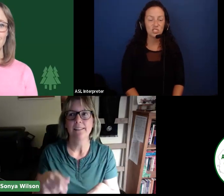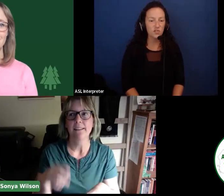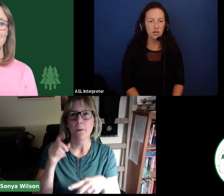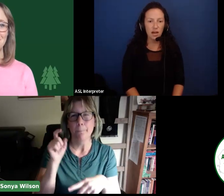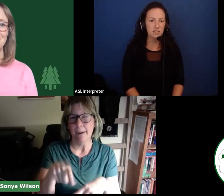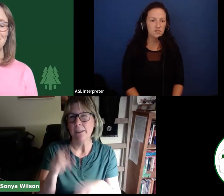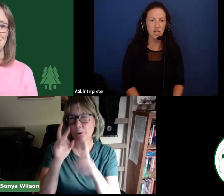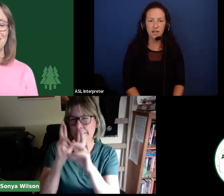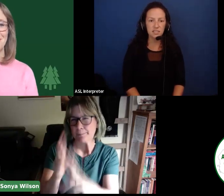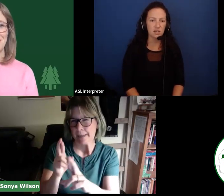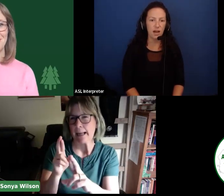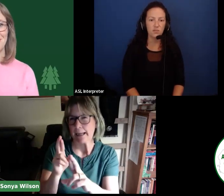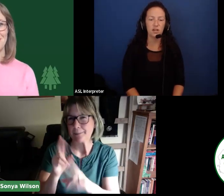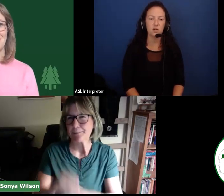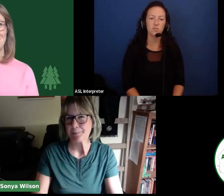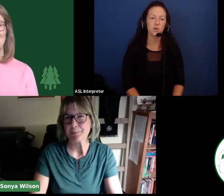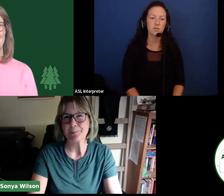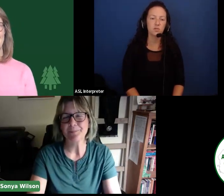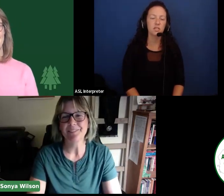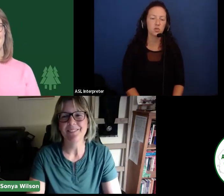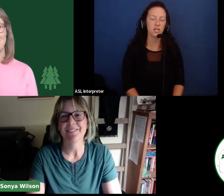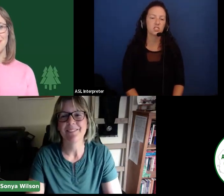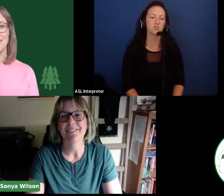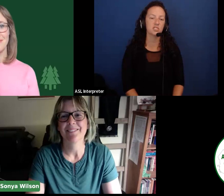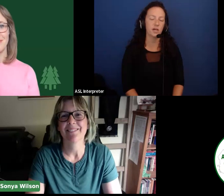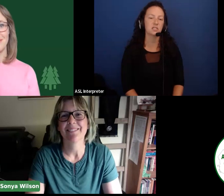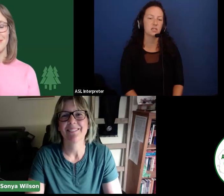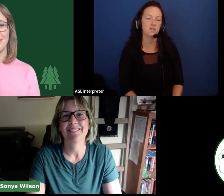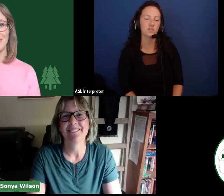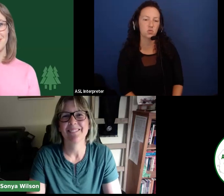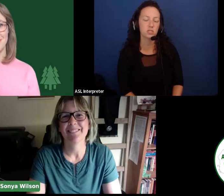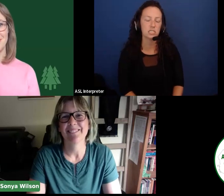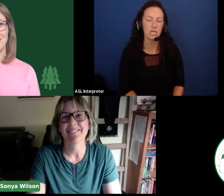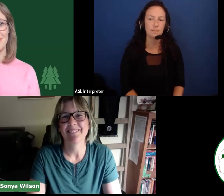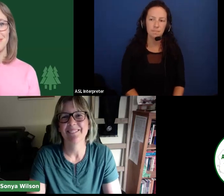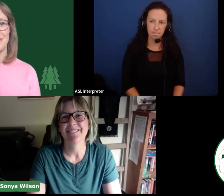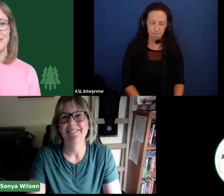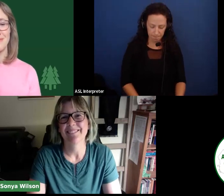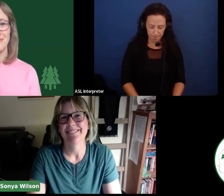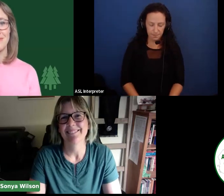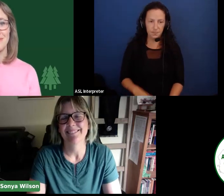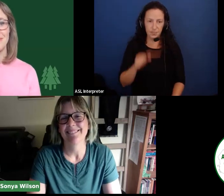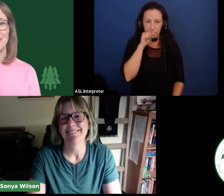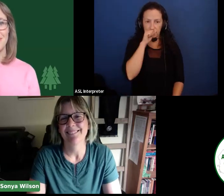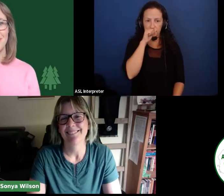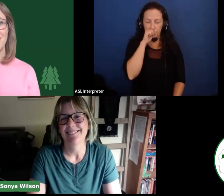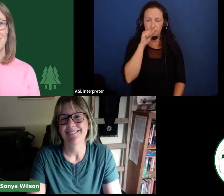different kinds of signs that are out there, but really learning to respect the individual is key. Yeah.